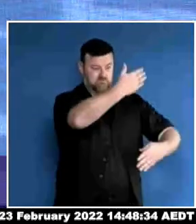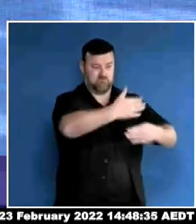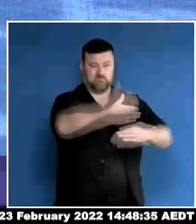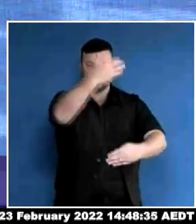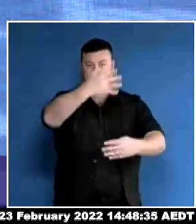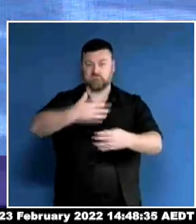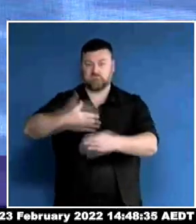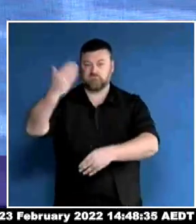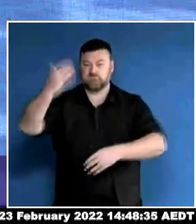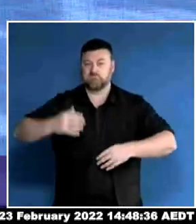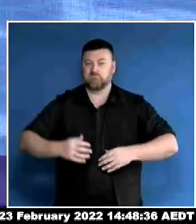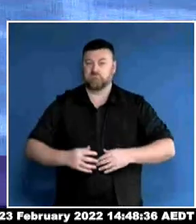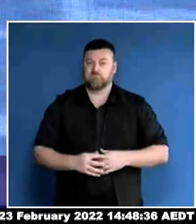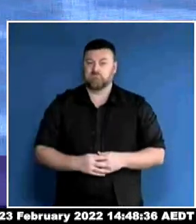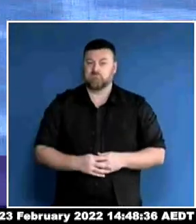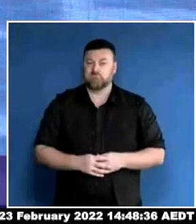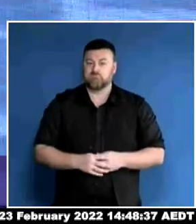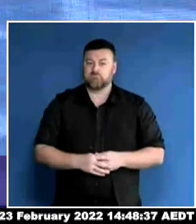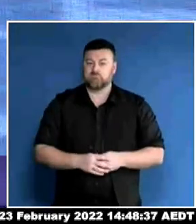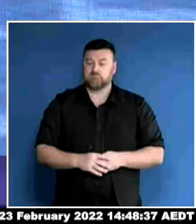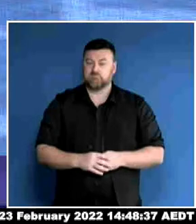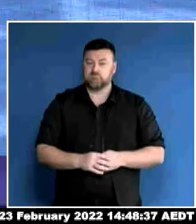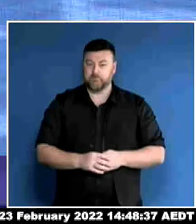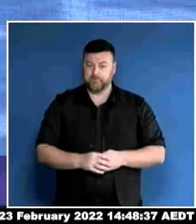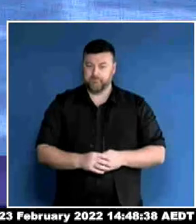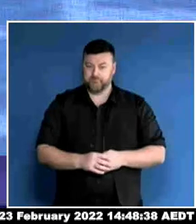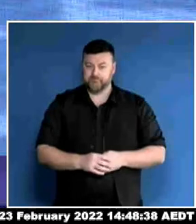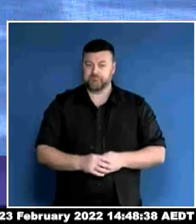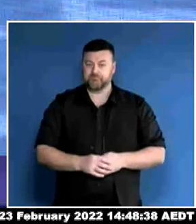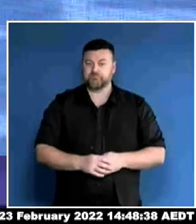for participants that didn't want to be forward facing with the public.